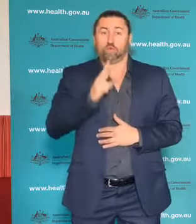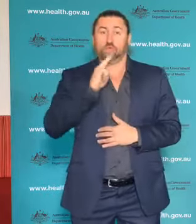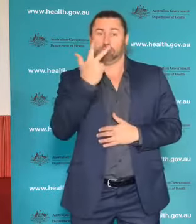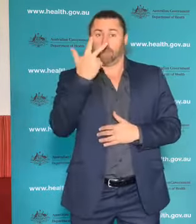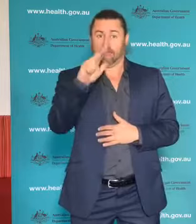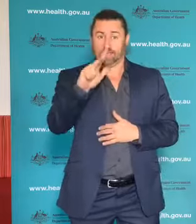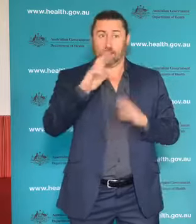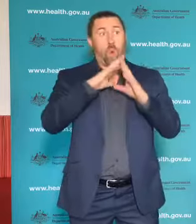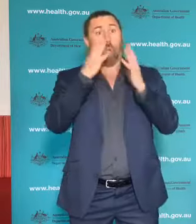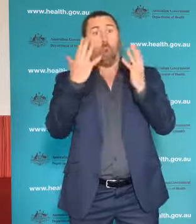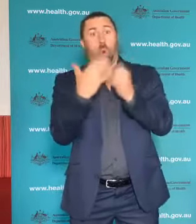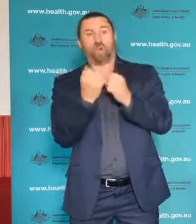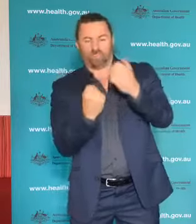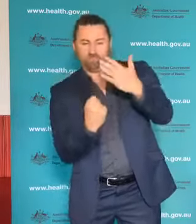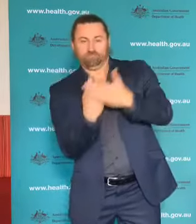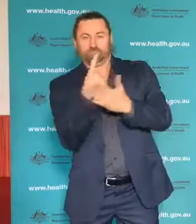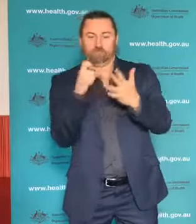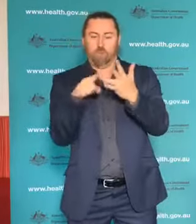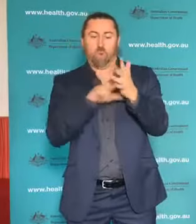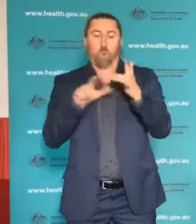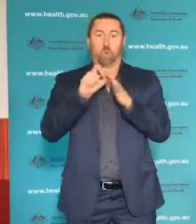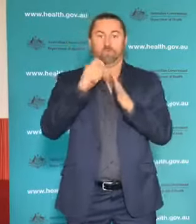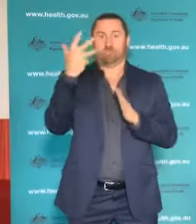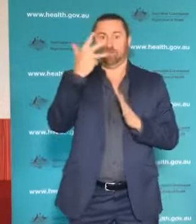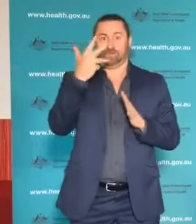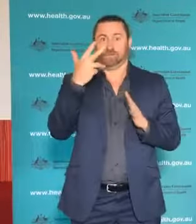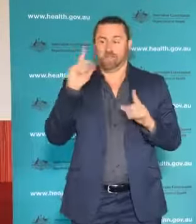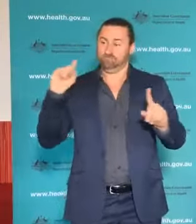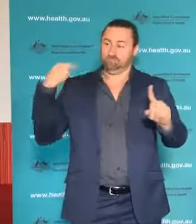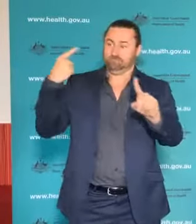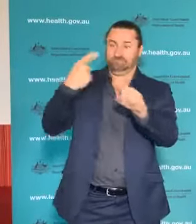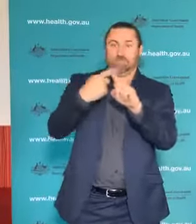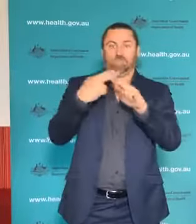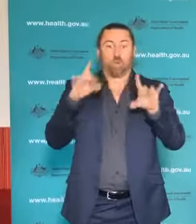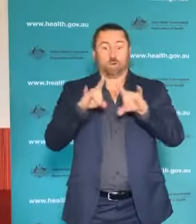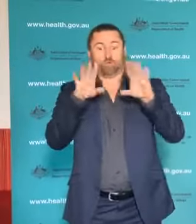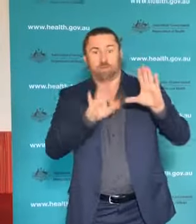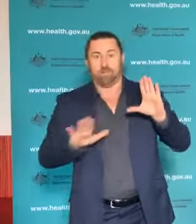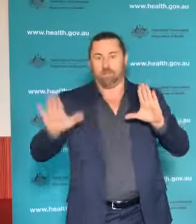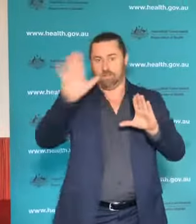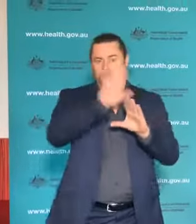diagnosed as COVID-19 positive in Australia. Over the past 24 hours